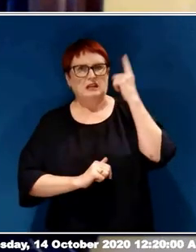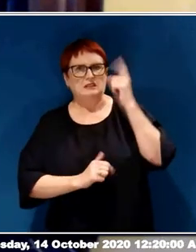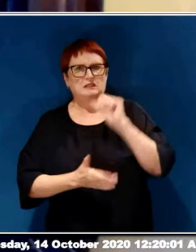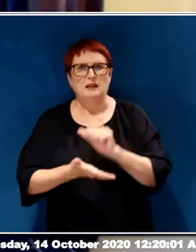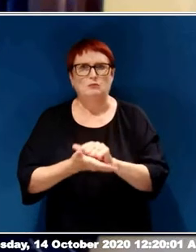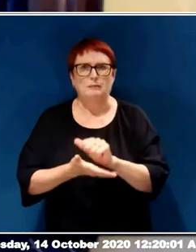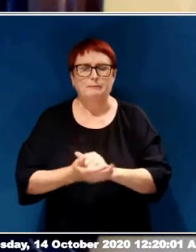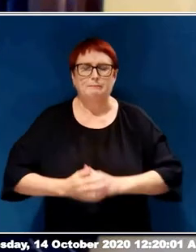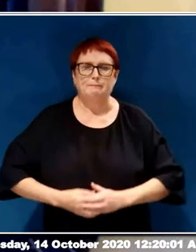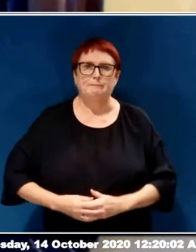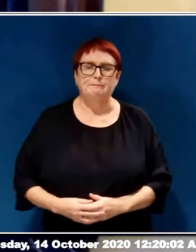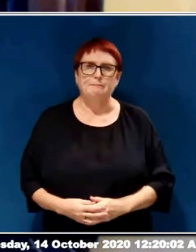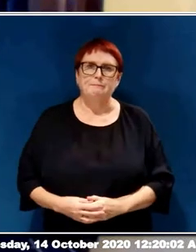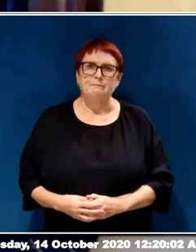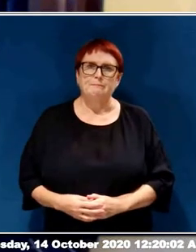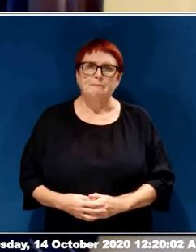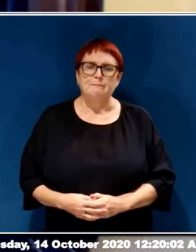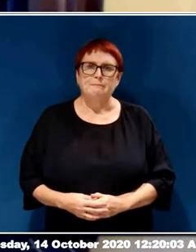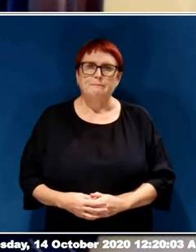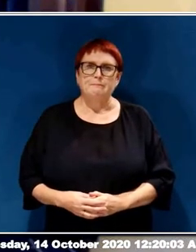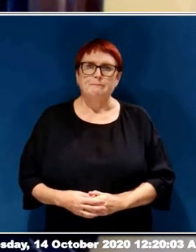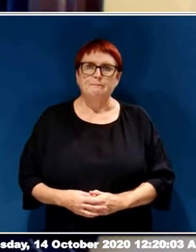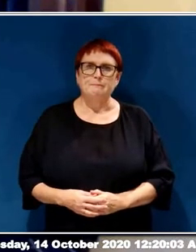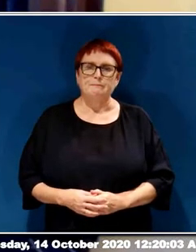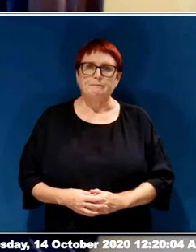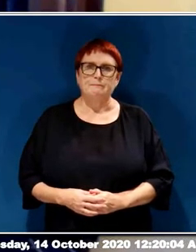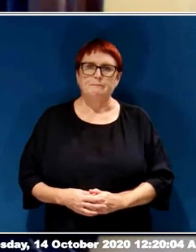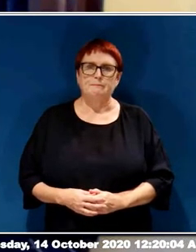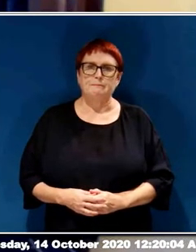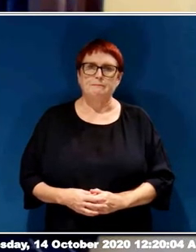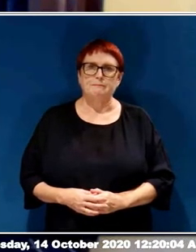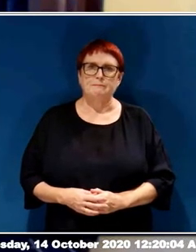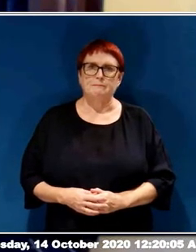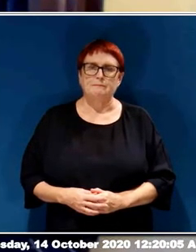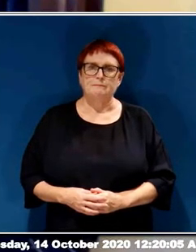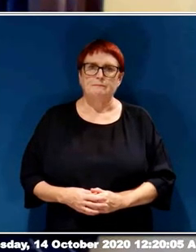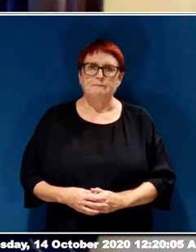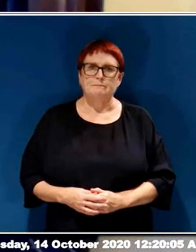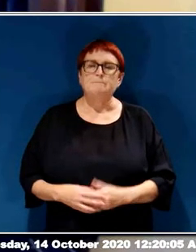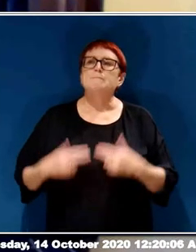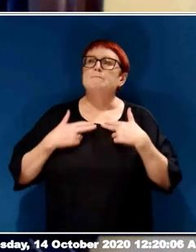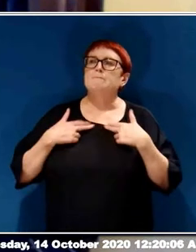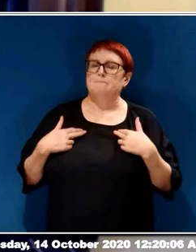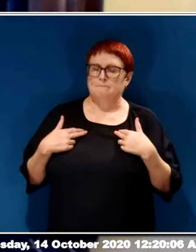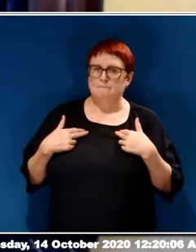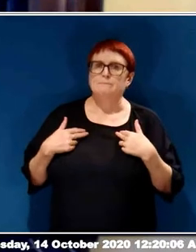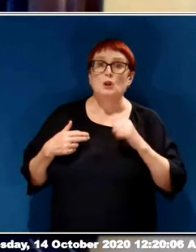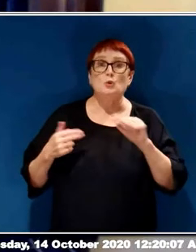Okay. Now, your statement refers to intervention and it refers to